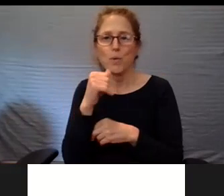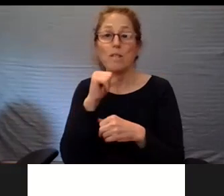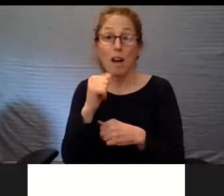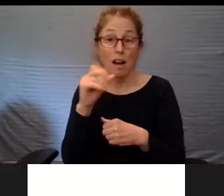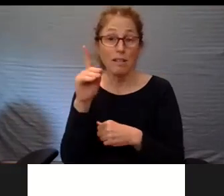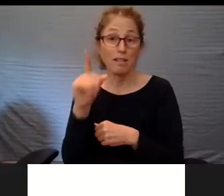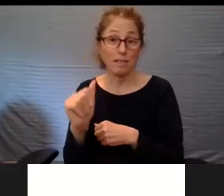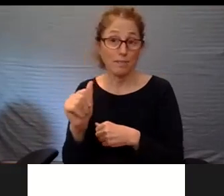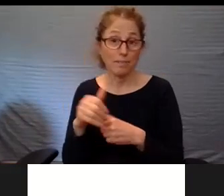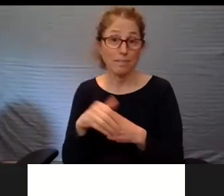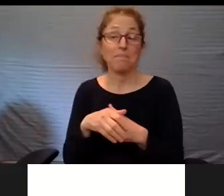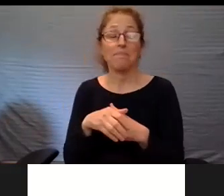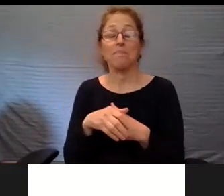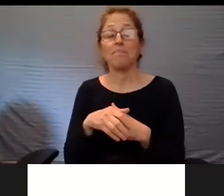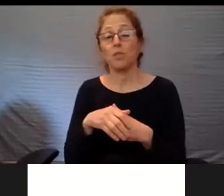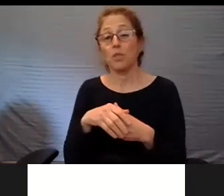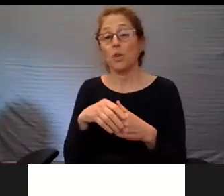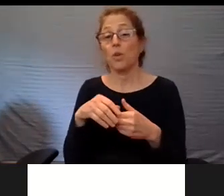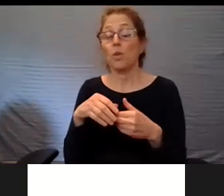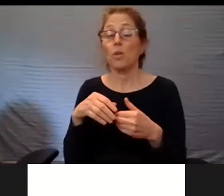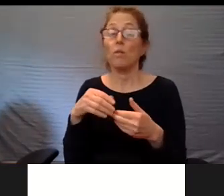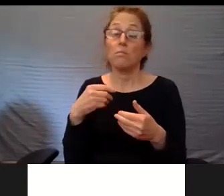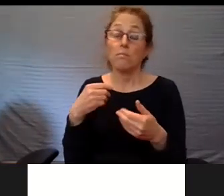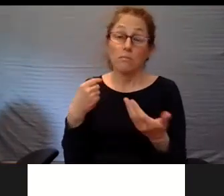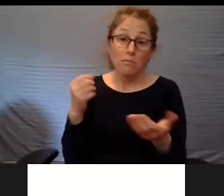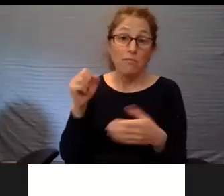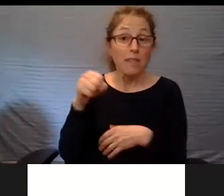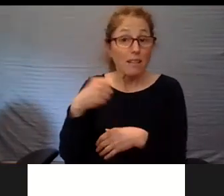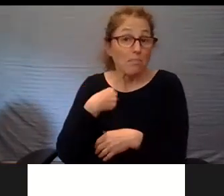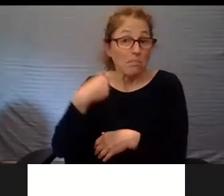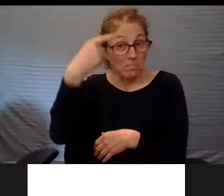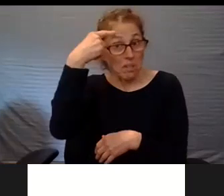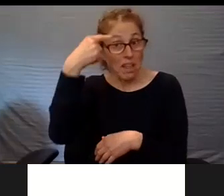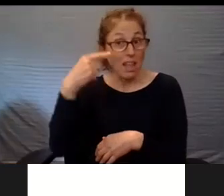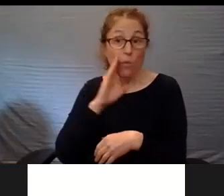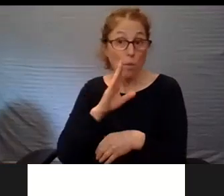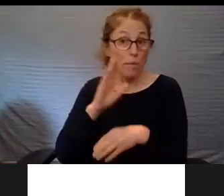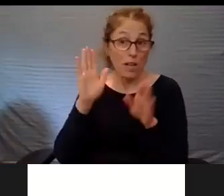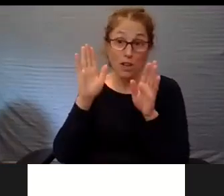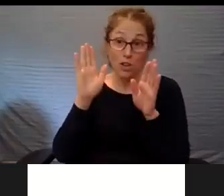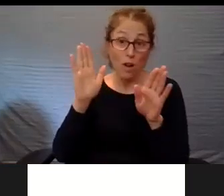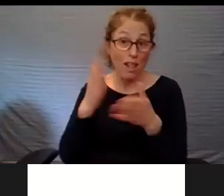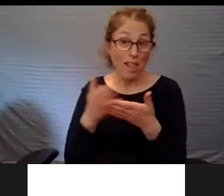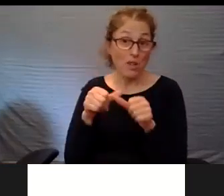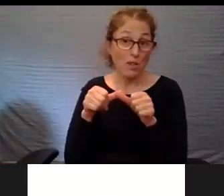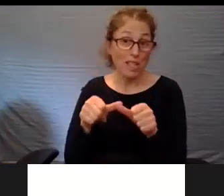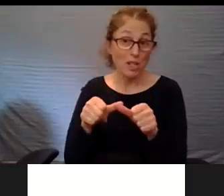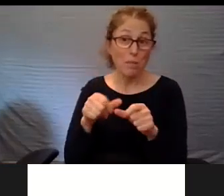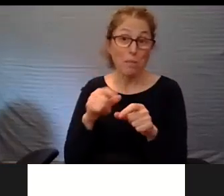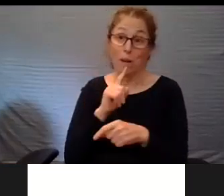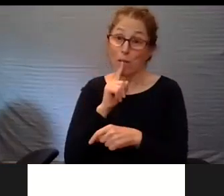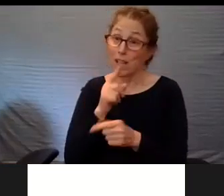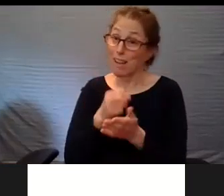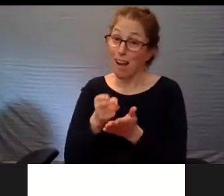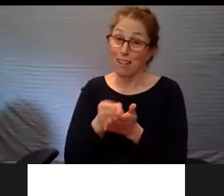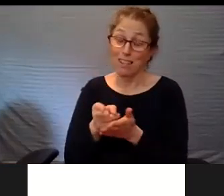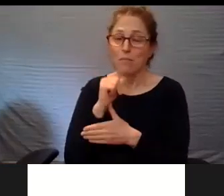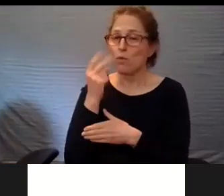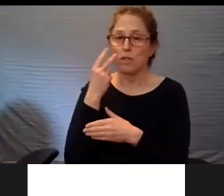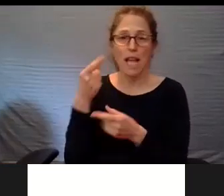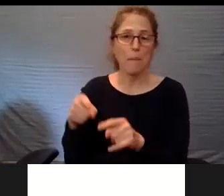So while it would be a great thing to continue, I don't see it happening.